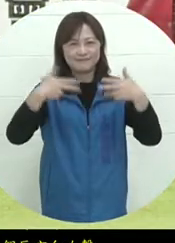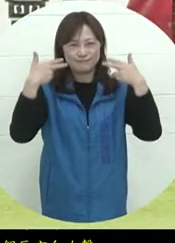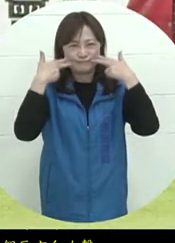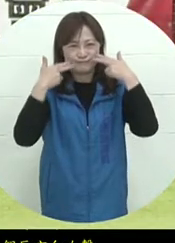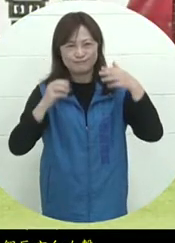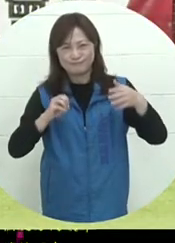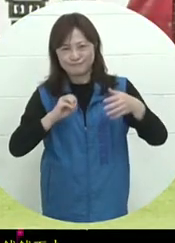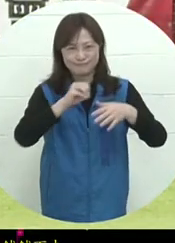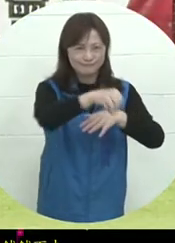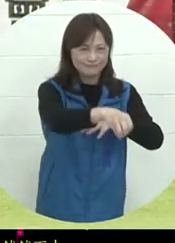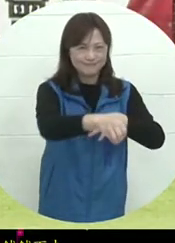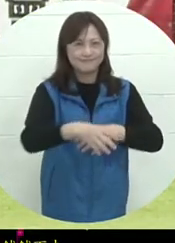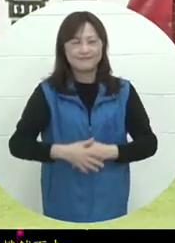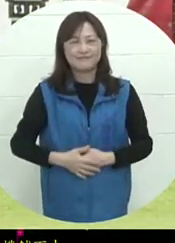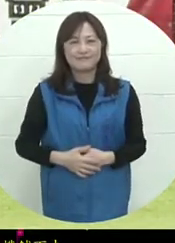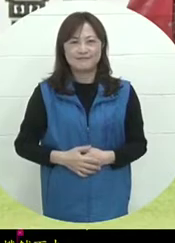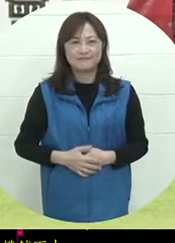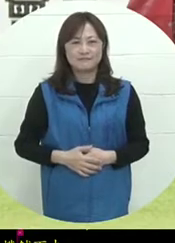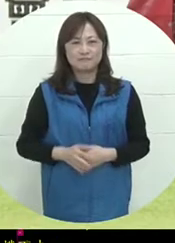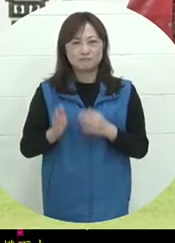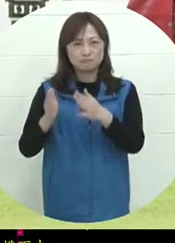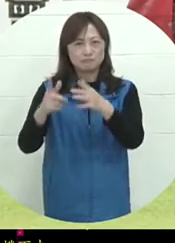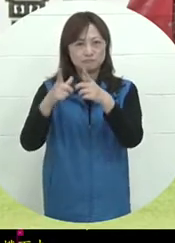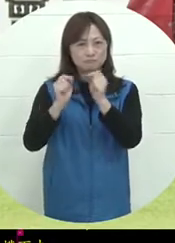for the Japanese team.